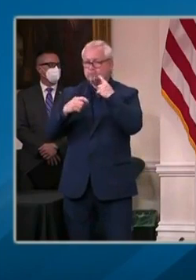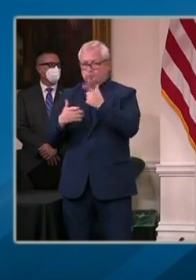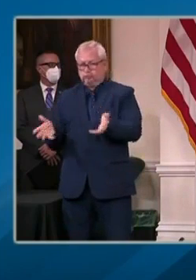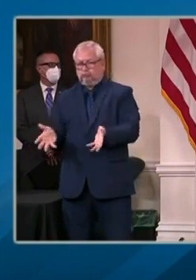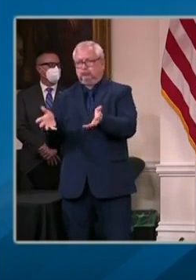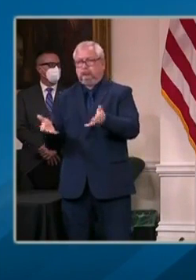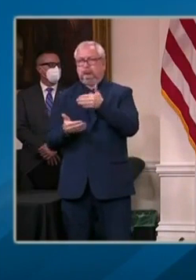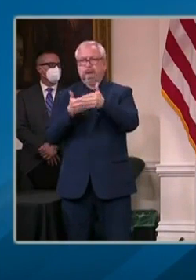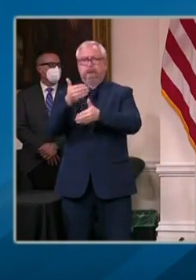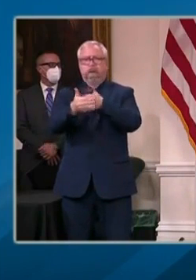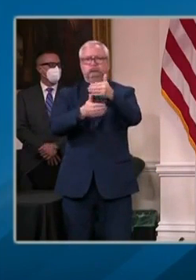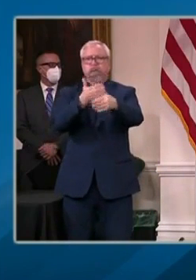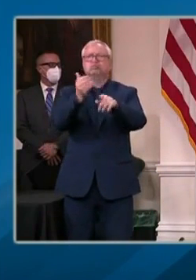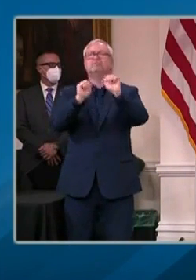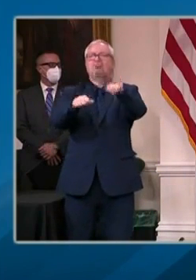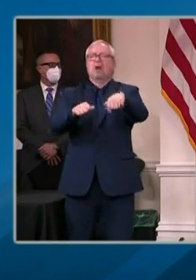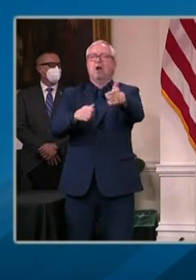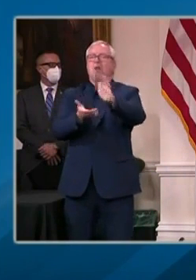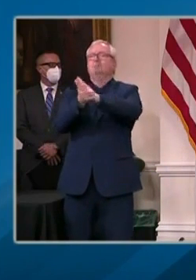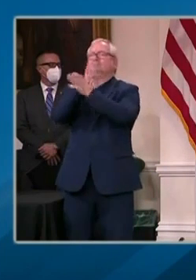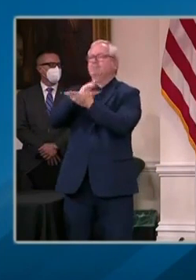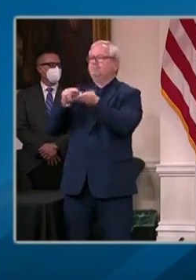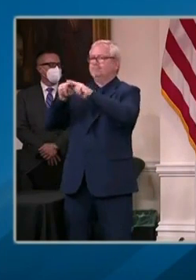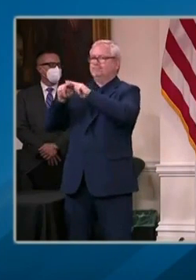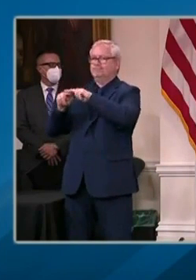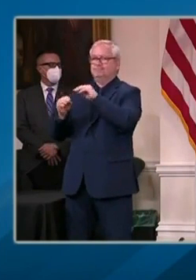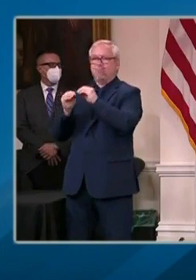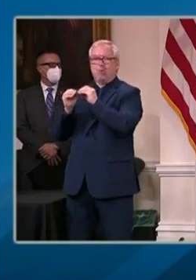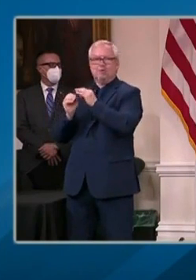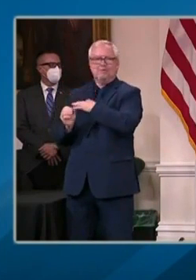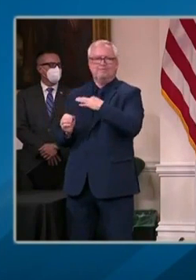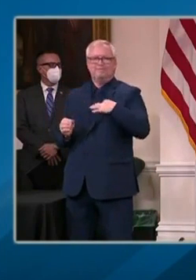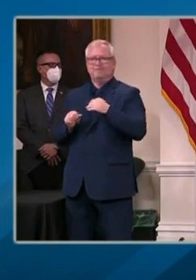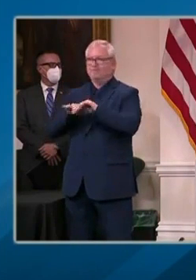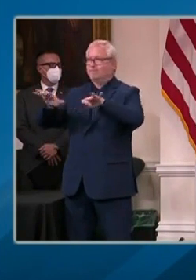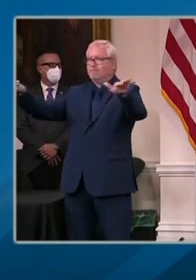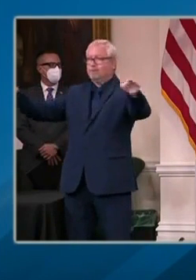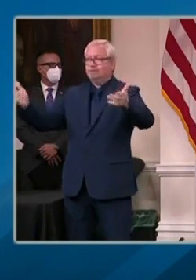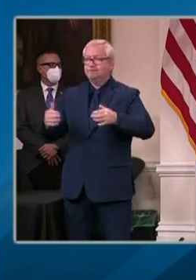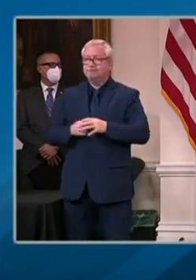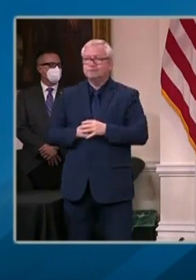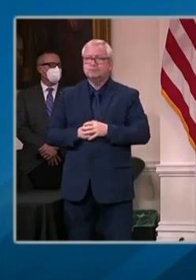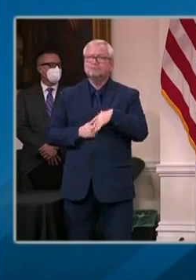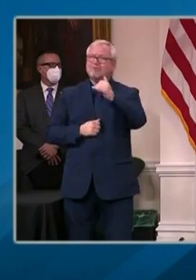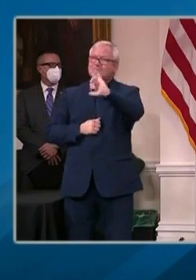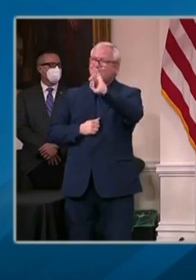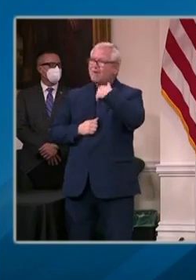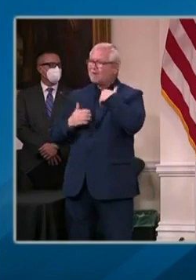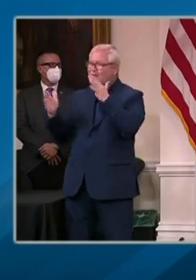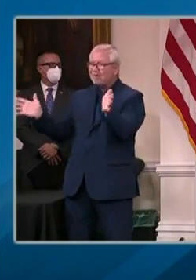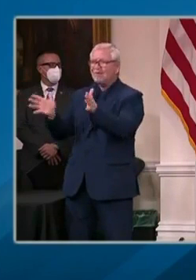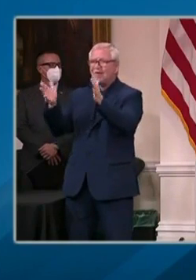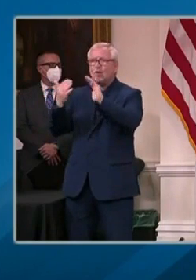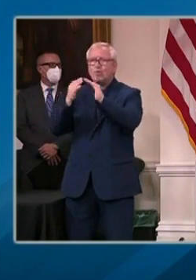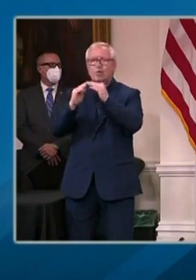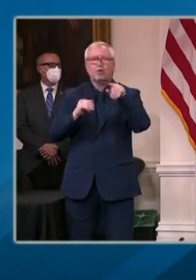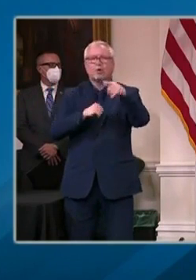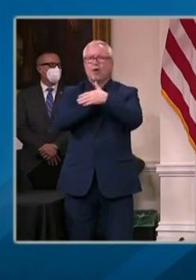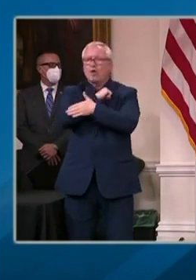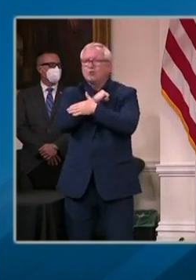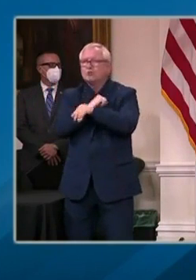EARLY EXIT AND EXPEDITED TESTING AND LICENSING REQUIREMENTS IN ORDER TO MORE EXPEDITIOUSLY ENTER THE WORKFORCE.